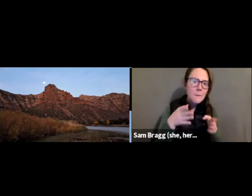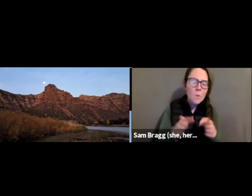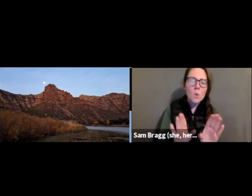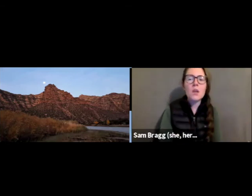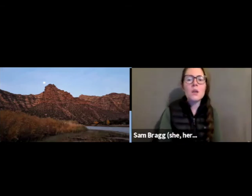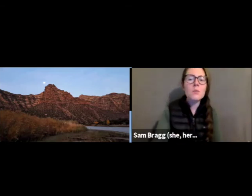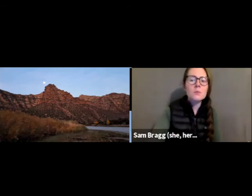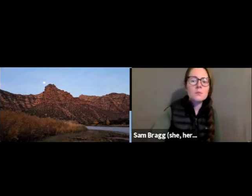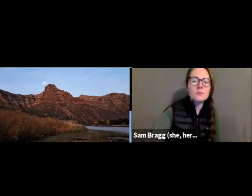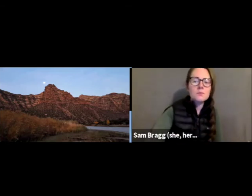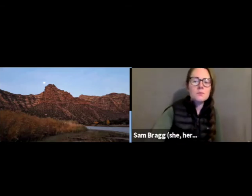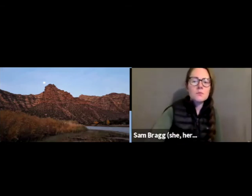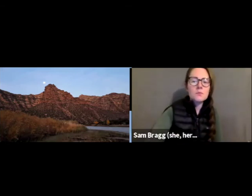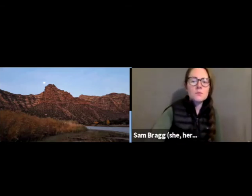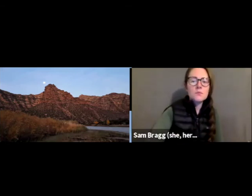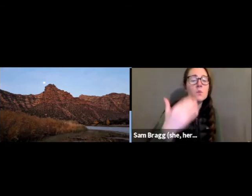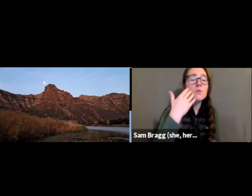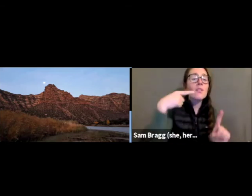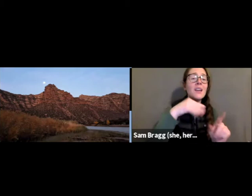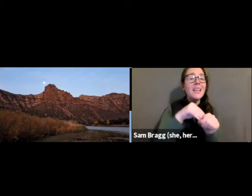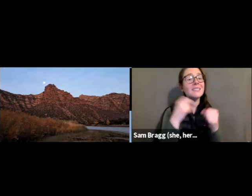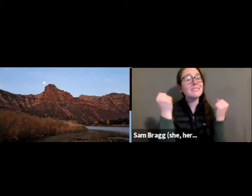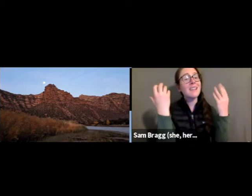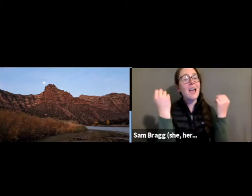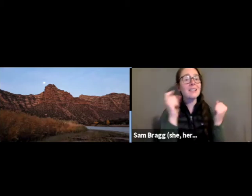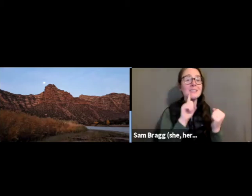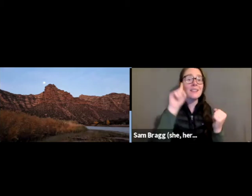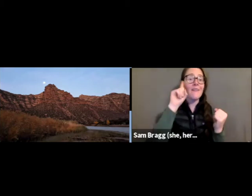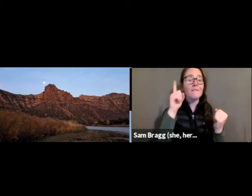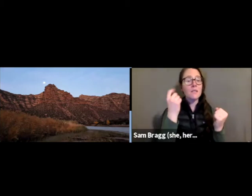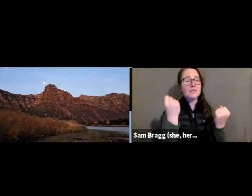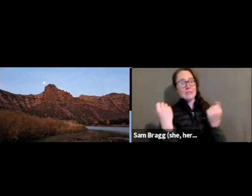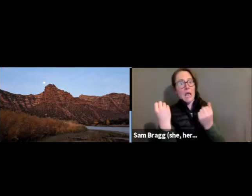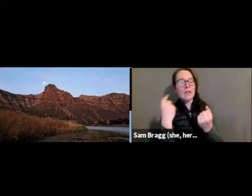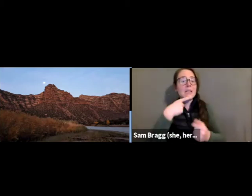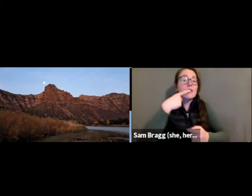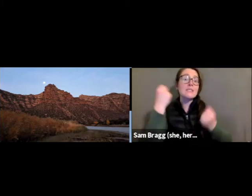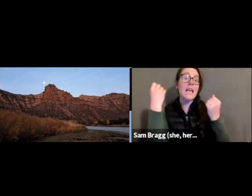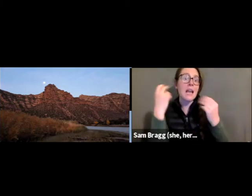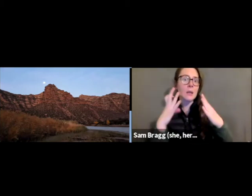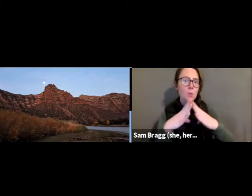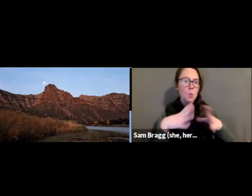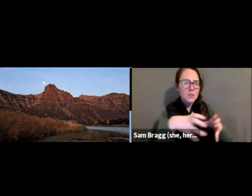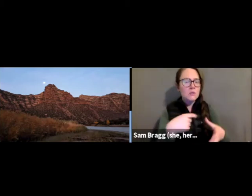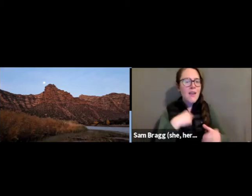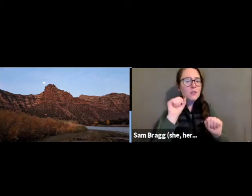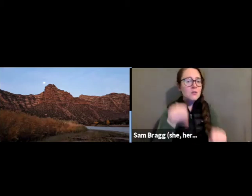visual. I know that many deaf and hard of hearing people see themselves as visual learners and that was another gain for myself as well